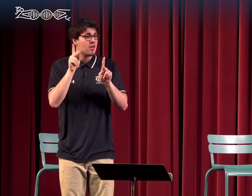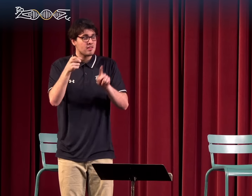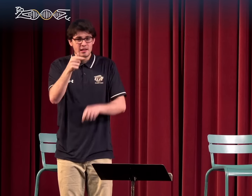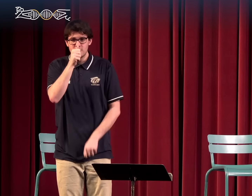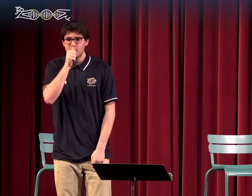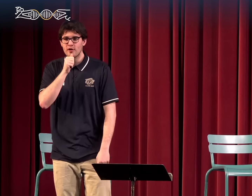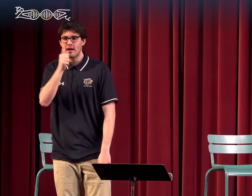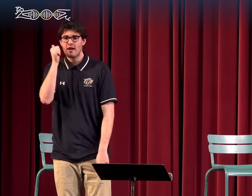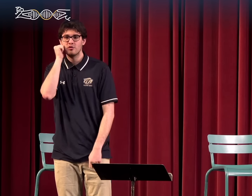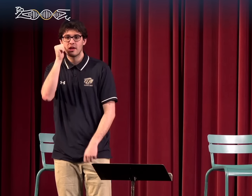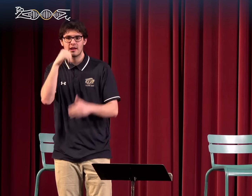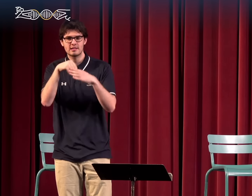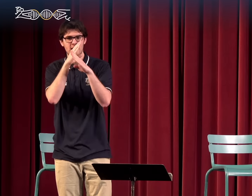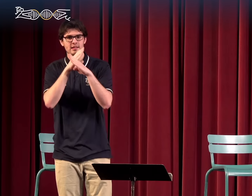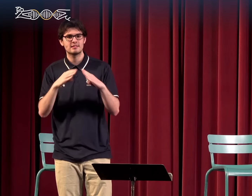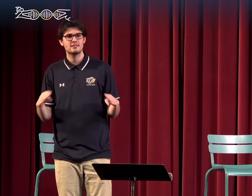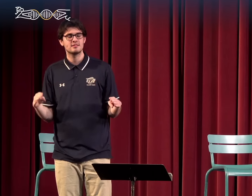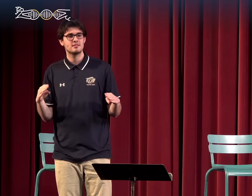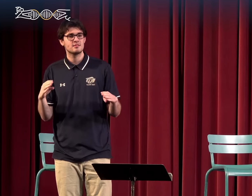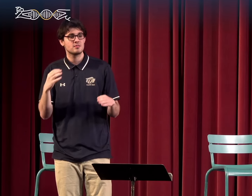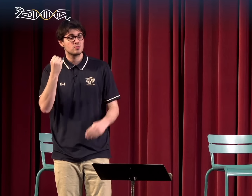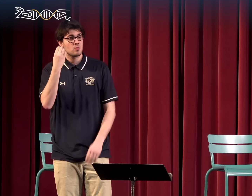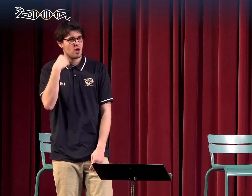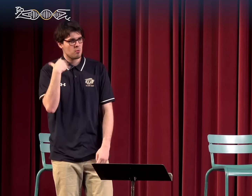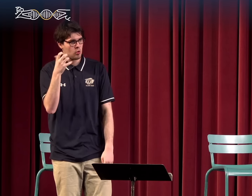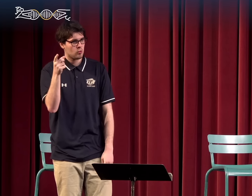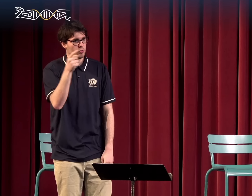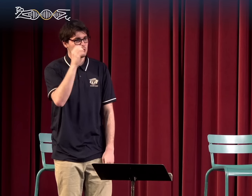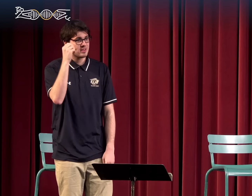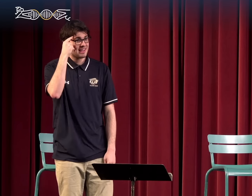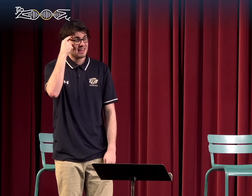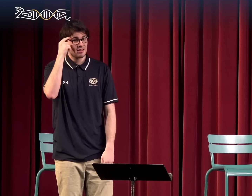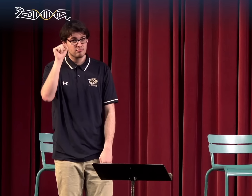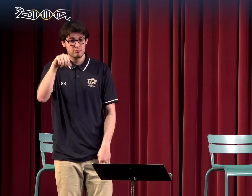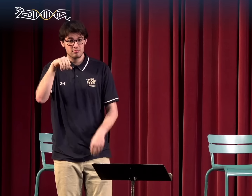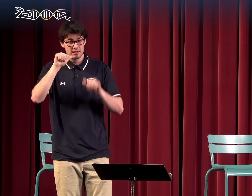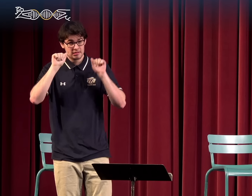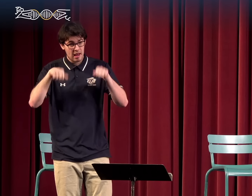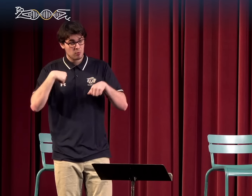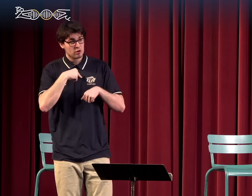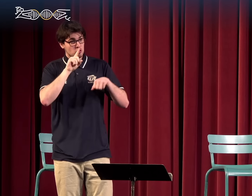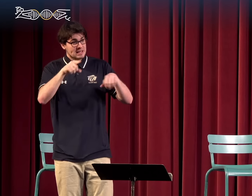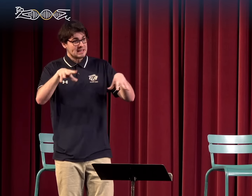We struggle on daily basis suffer in silence, what do you think, should we